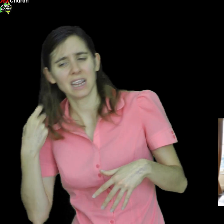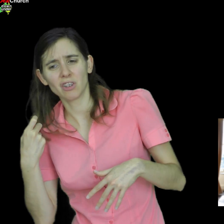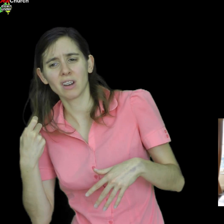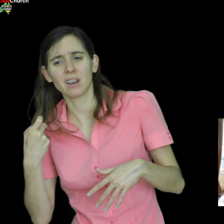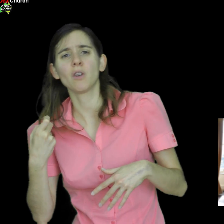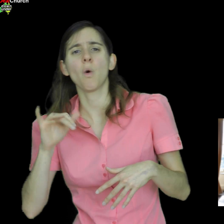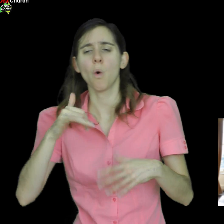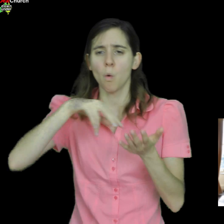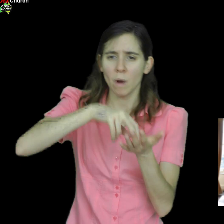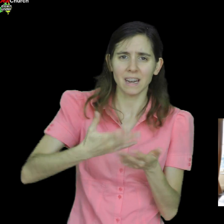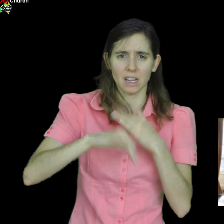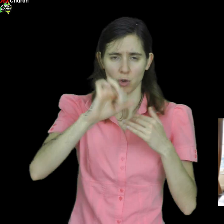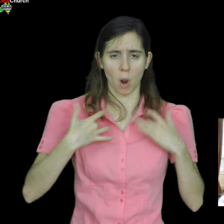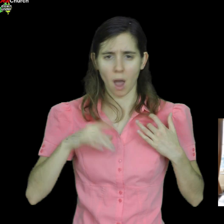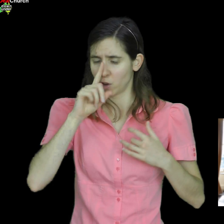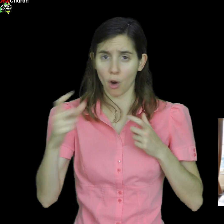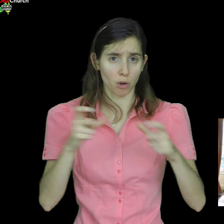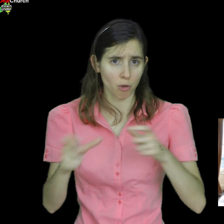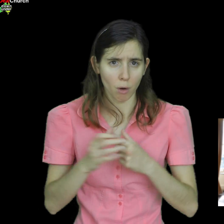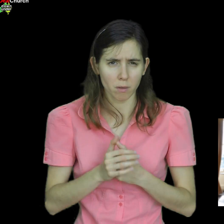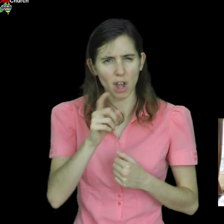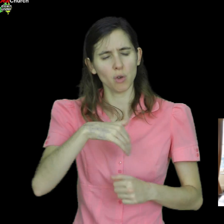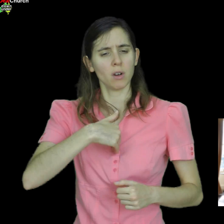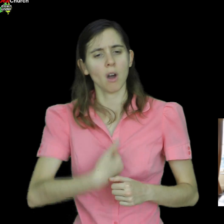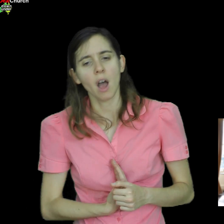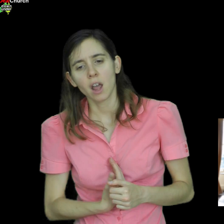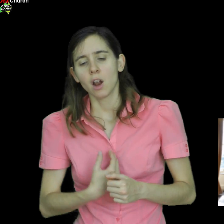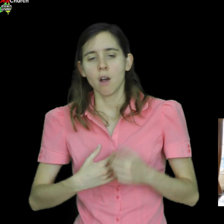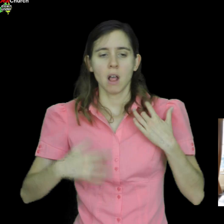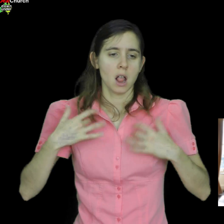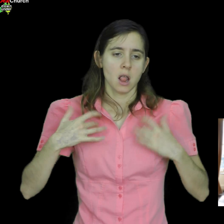in your life? Are you tired of the tragedies of life and want better